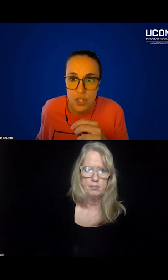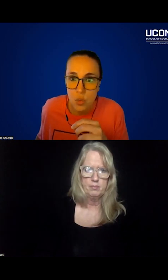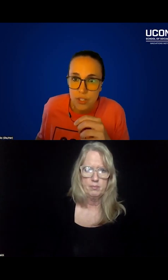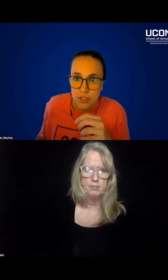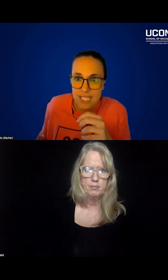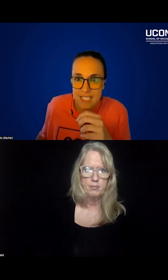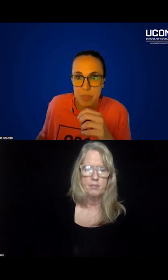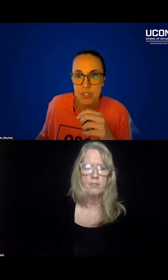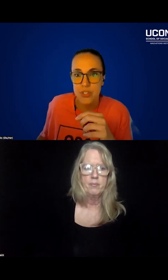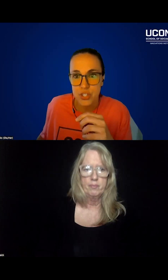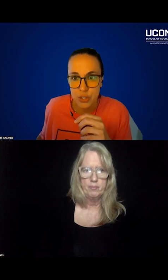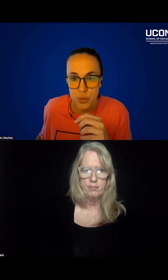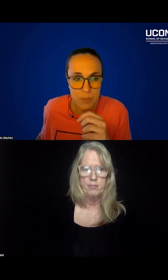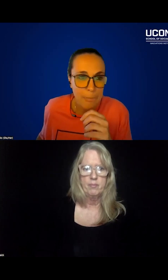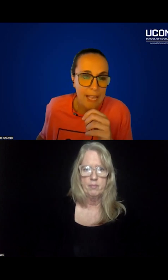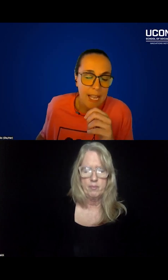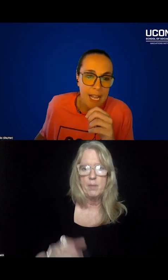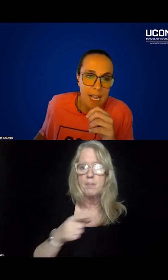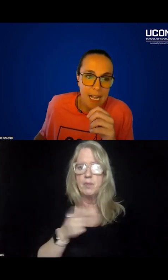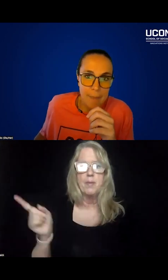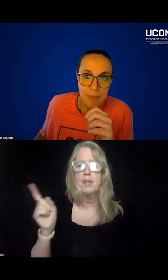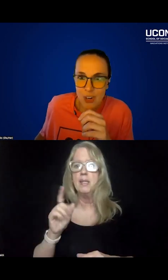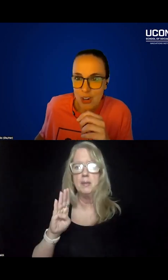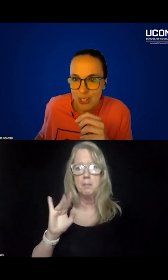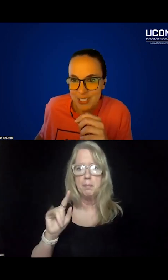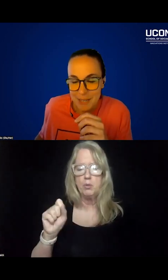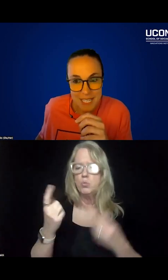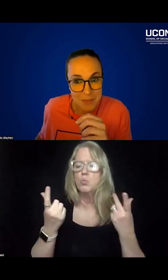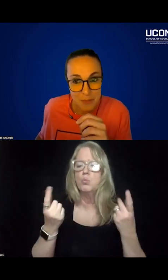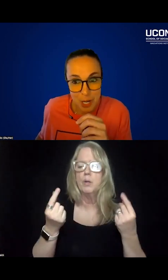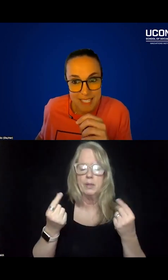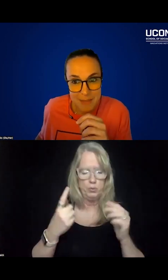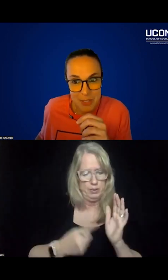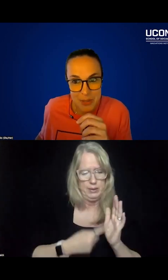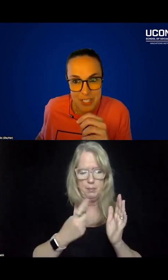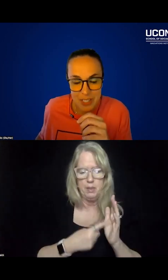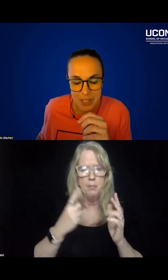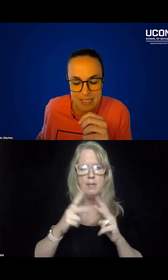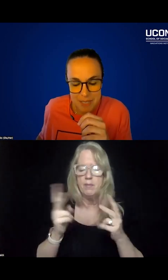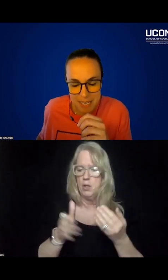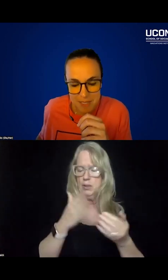SO WHAT DO THESE BILLS DO? THEY ARE ALL SOMETIMES VERY SIMILAR TO EACH OTHER AND SOMETIMES